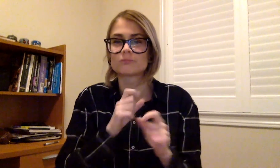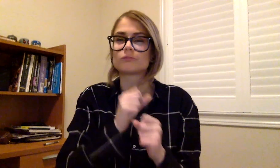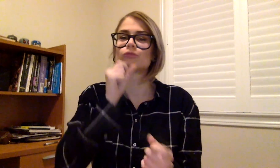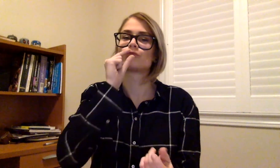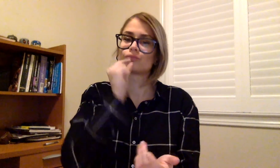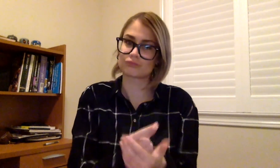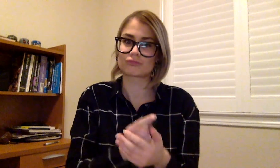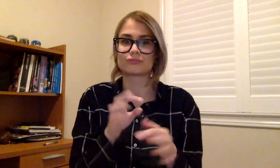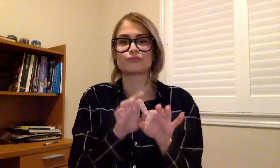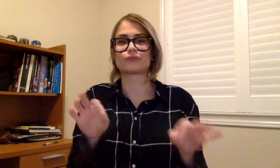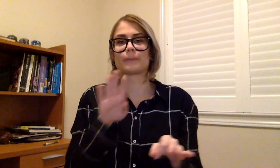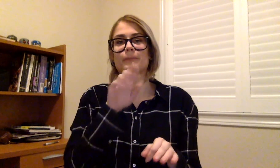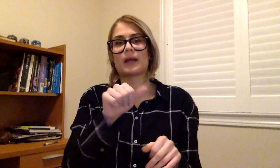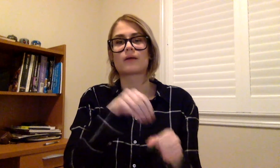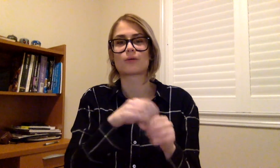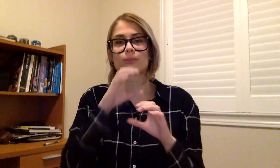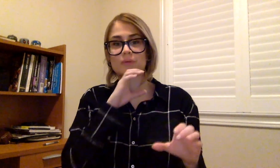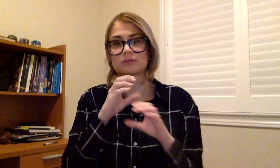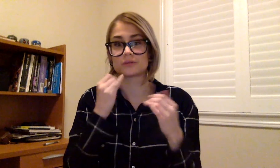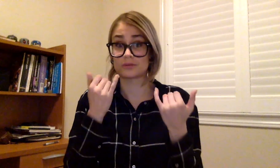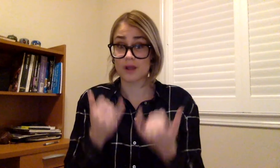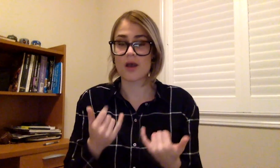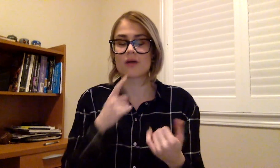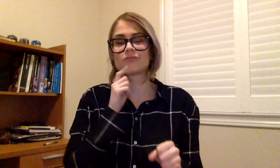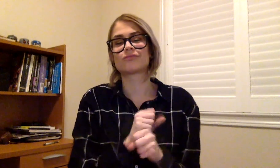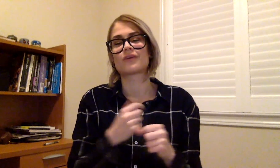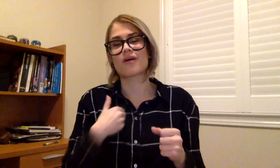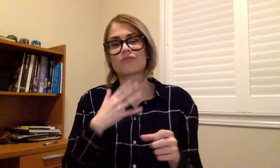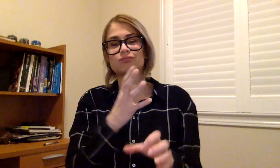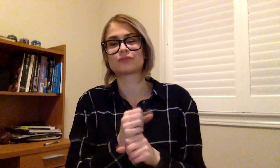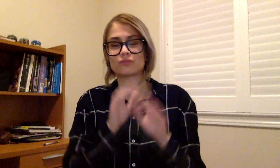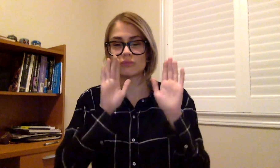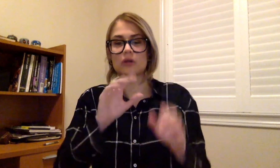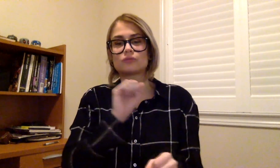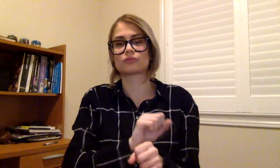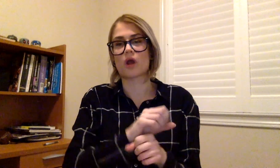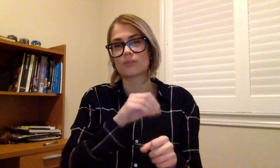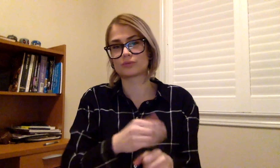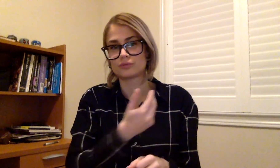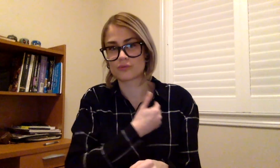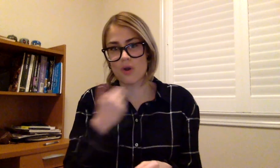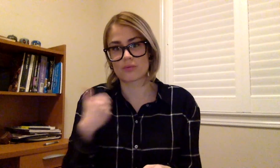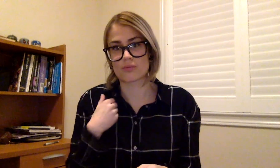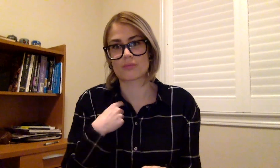I graduated with a bachelor degree in communication and got an amazing job in Toronto.